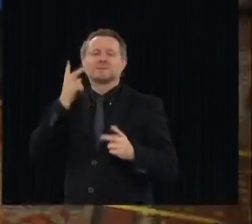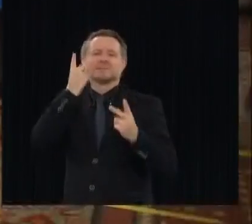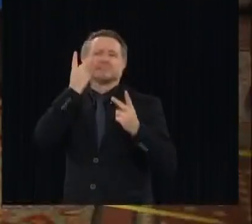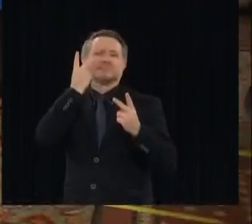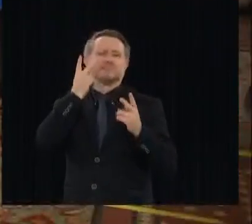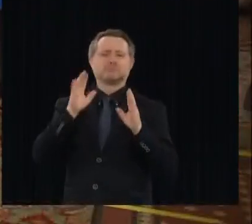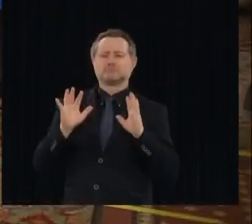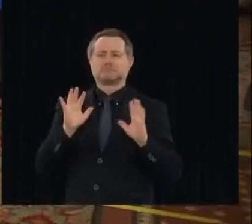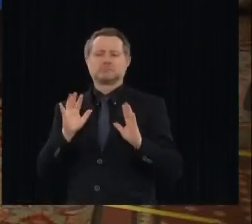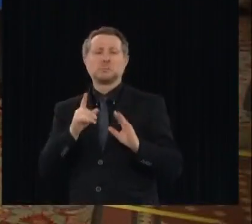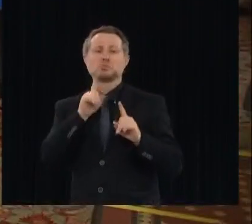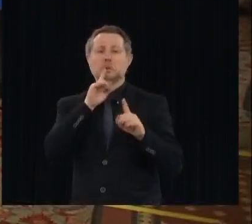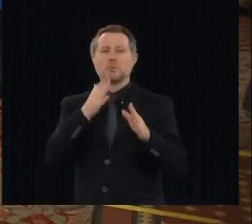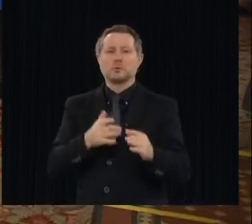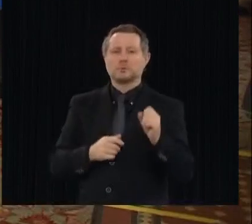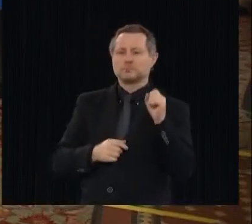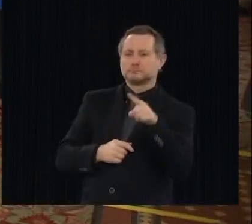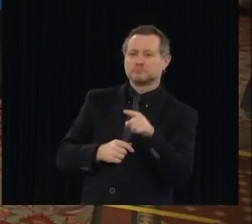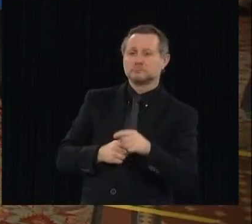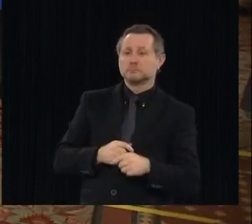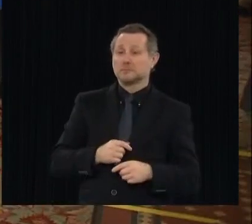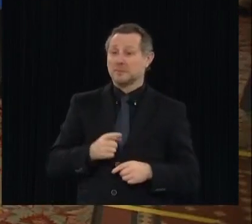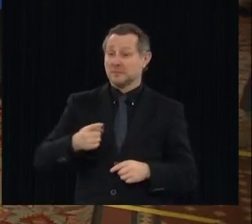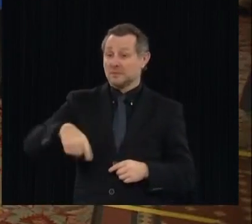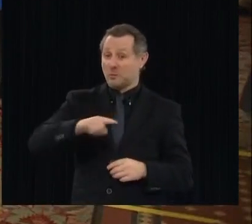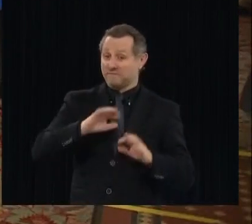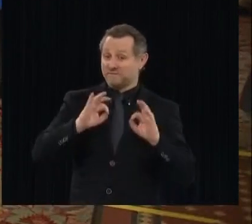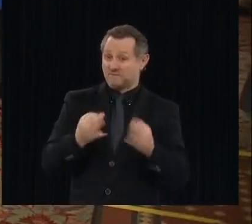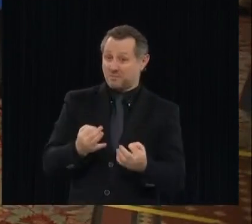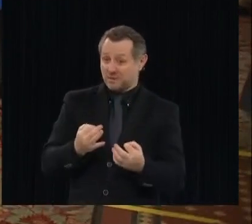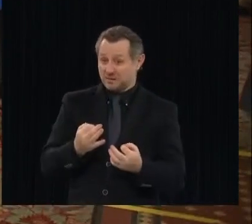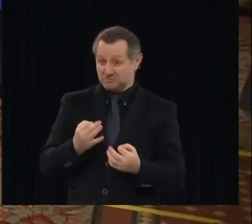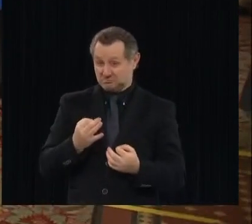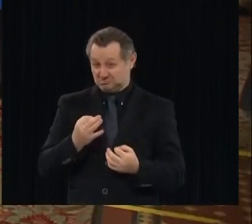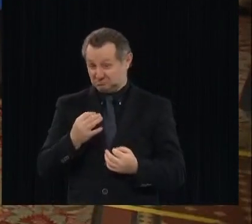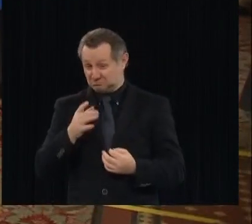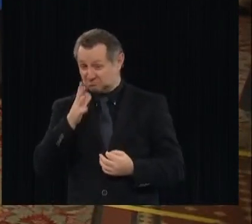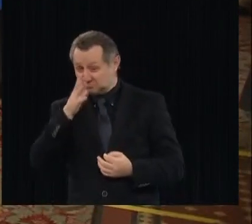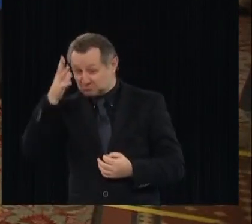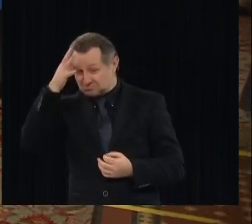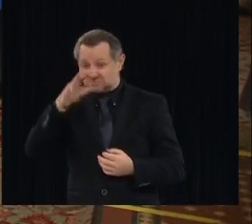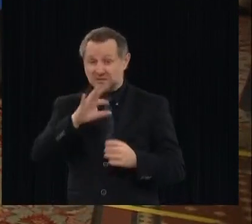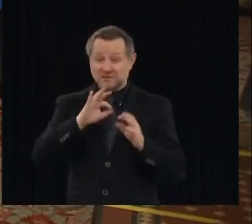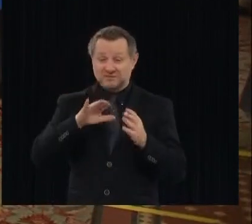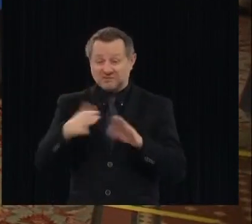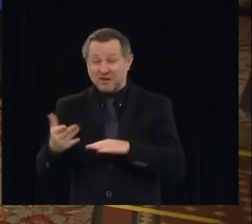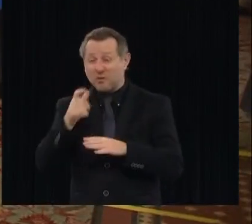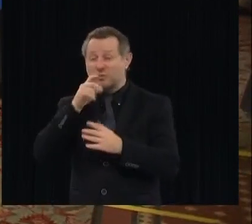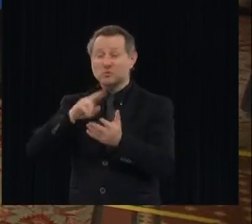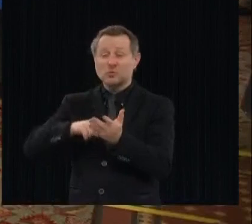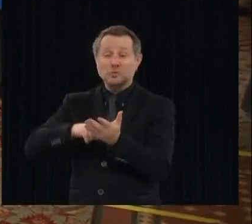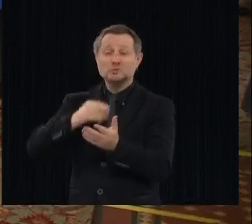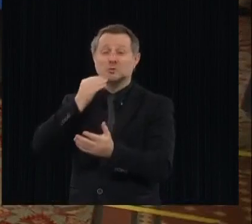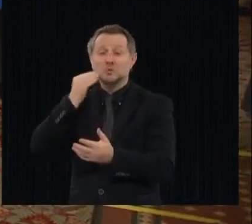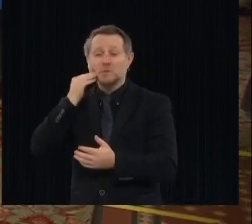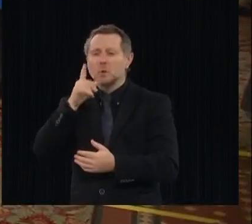AND THAT REPRESENTS THOUSANDS OF KIDS WHO HAVE HAD THIS REACTION? SENATOR, WHAT WOULD YOU SAY